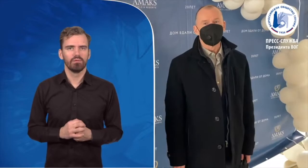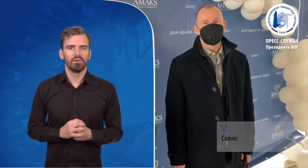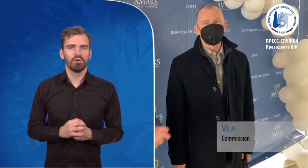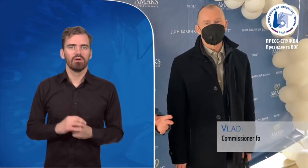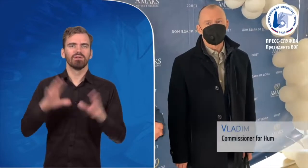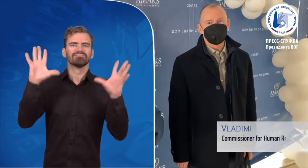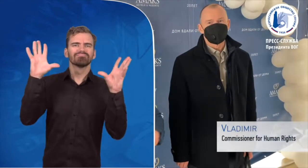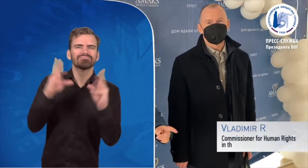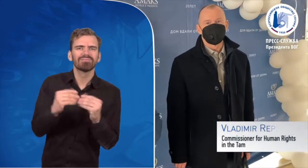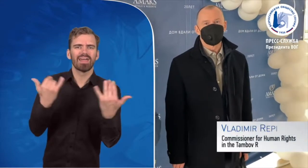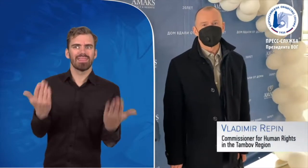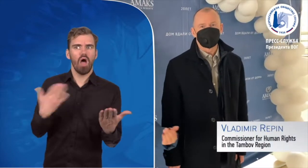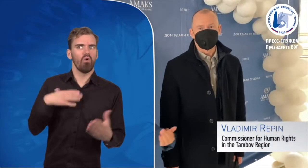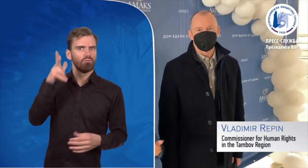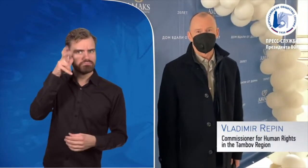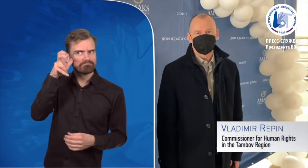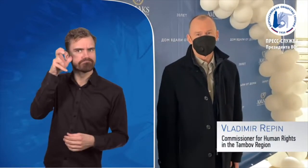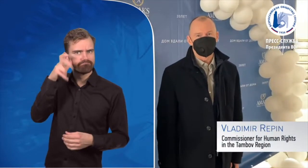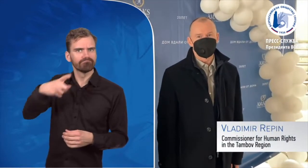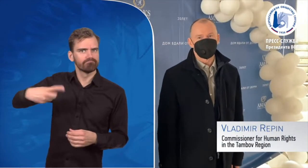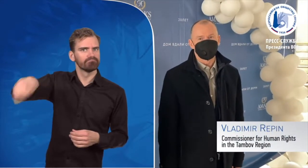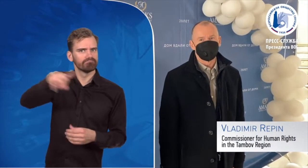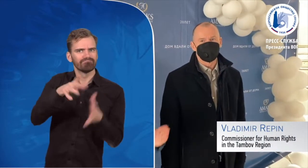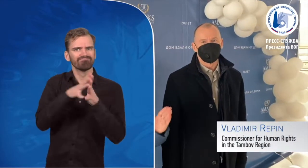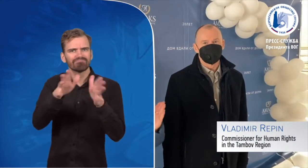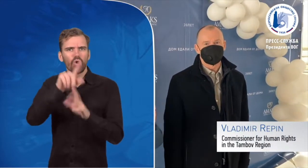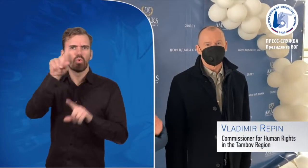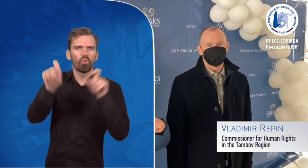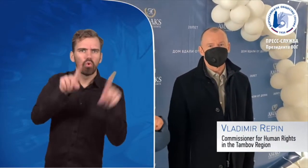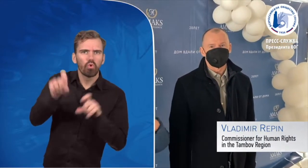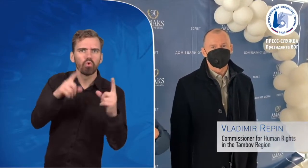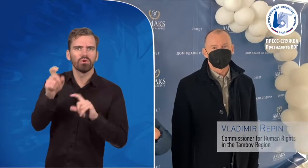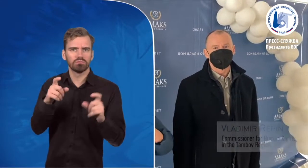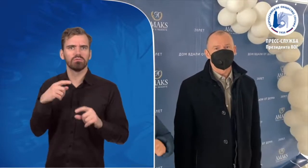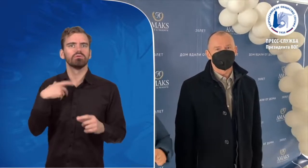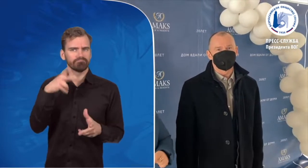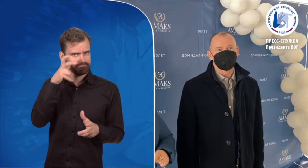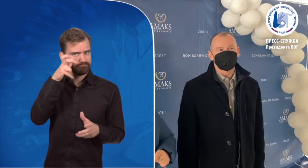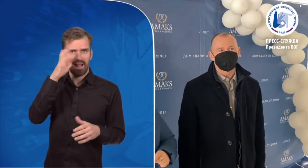Yes, everything that we have heard, the questions that have been raised,